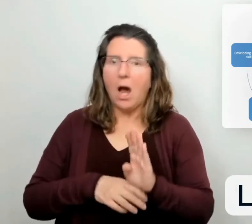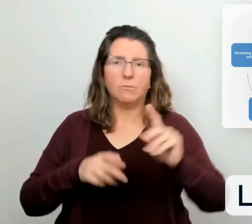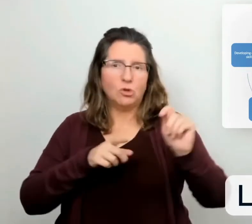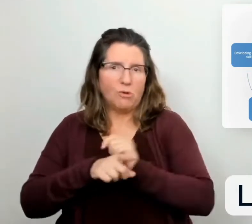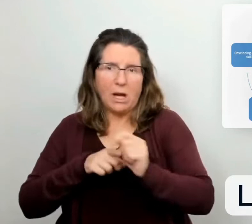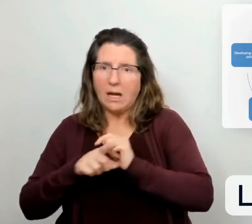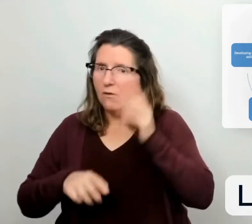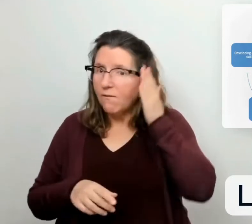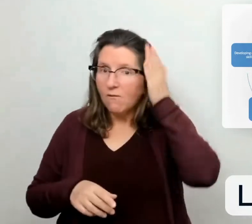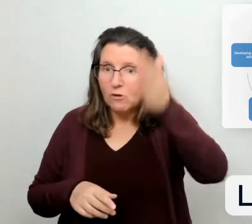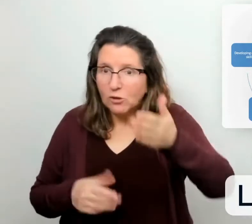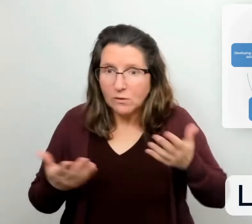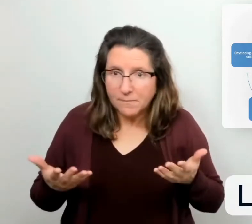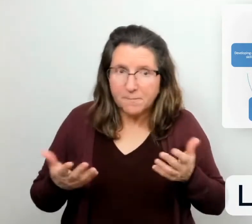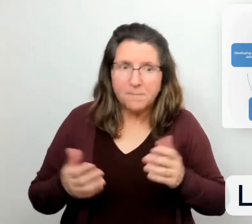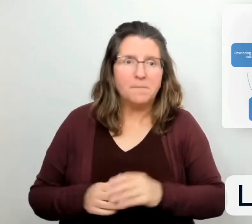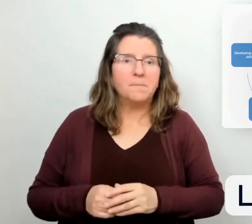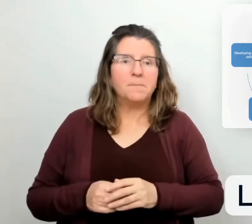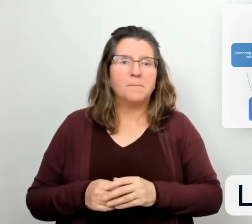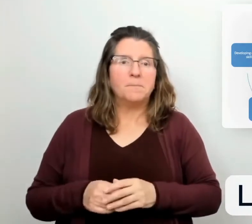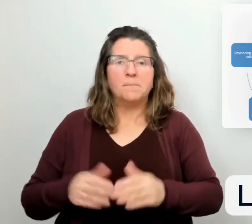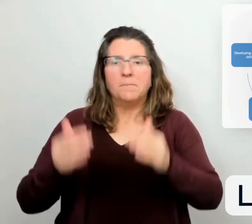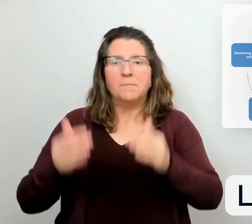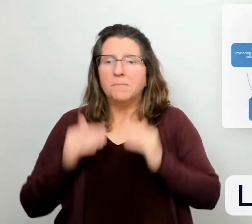To determine the training they require to reach their employment goals.